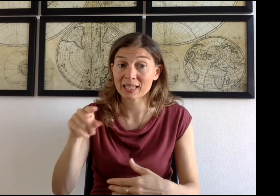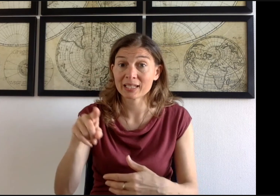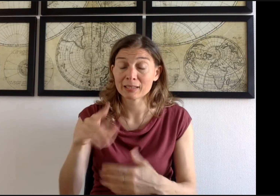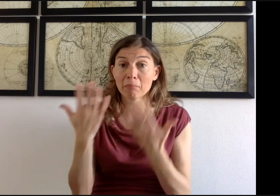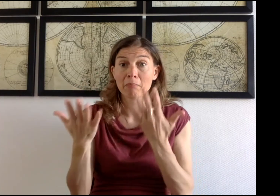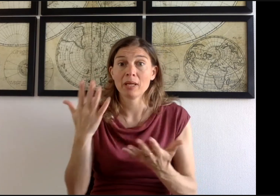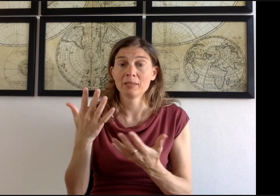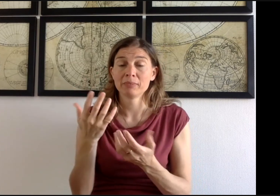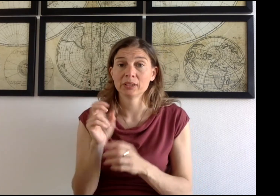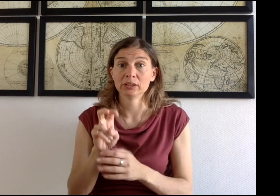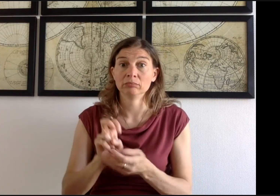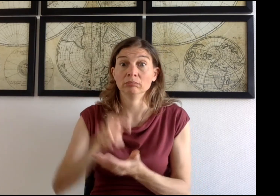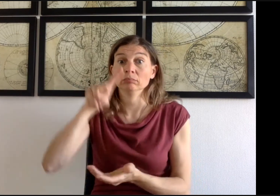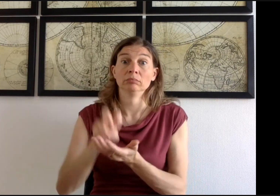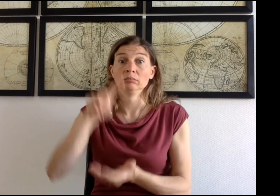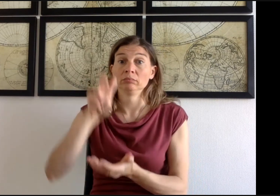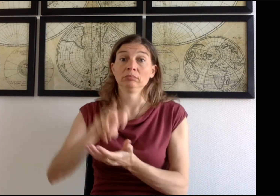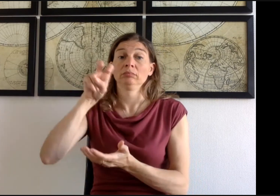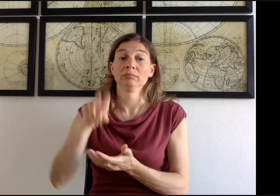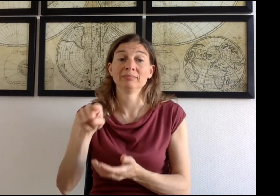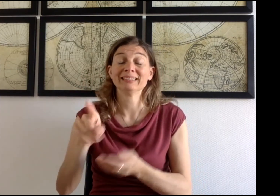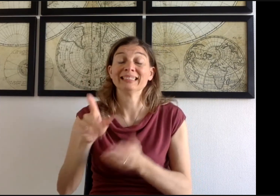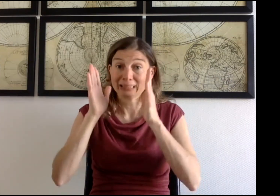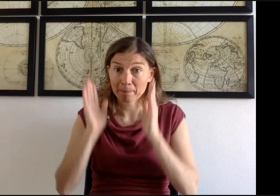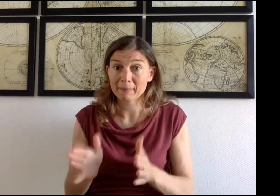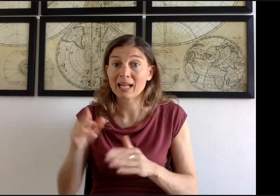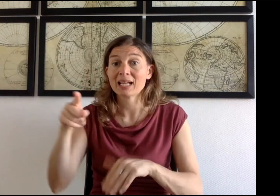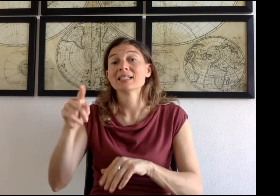they'd be need to go out once in a while to change of environment.